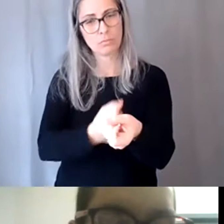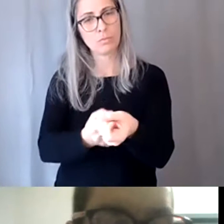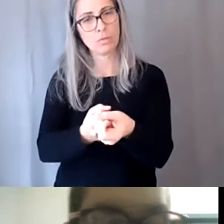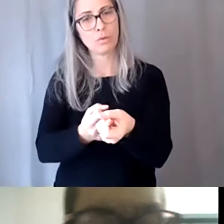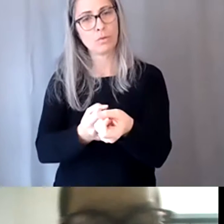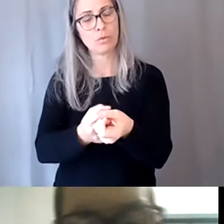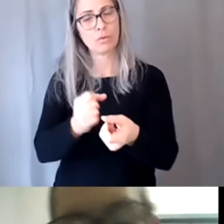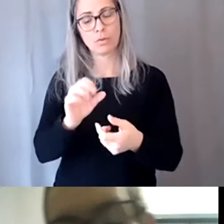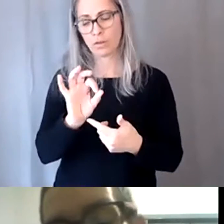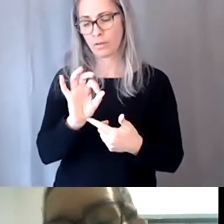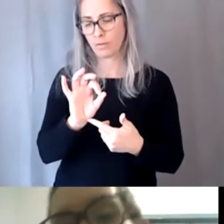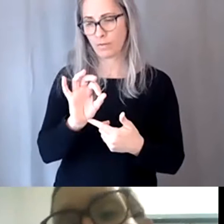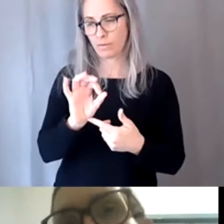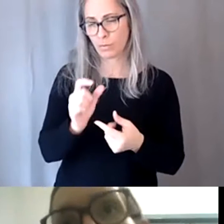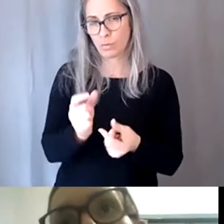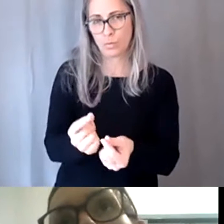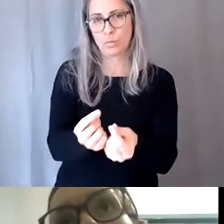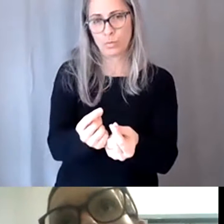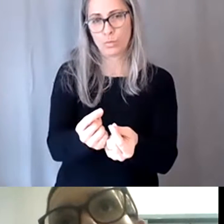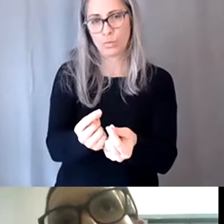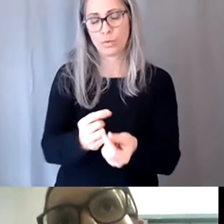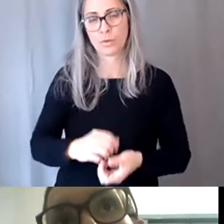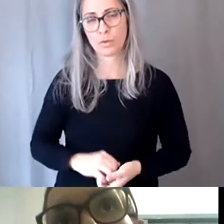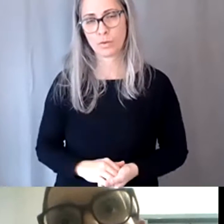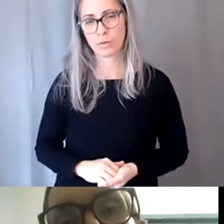is that it's instead a simple thing that I